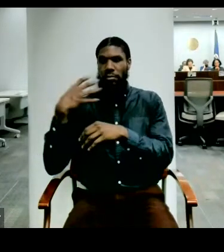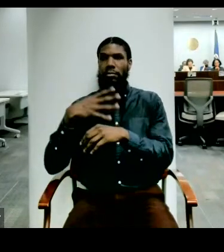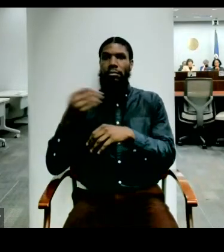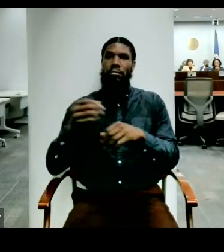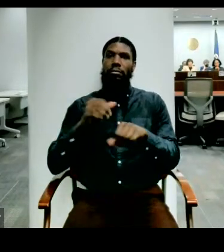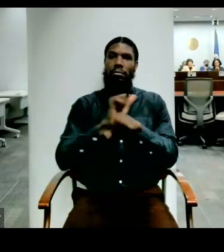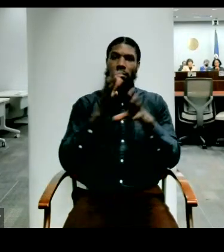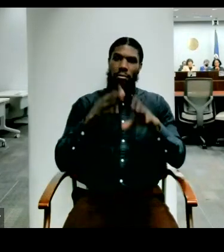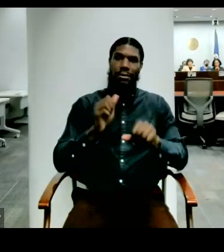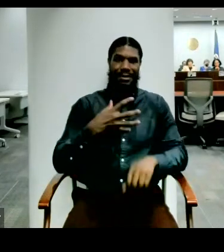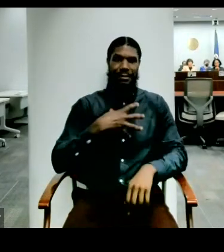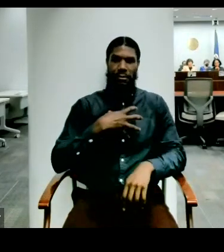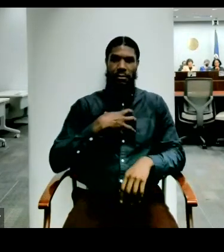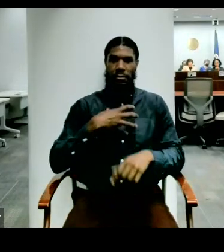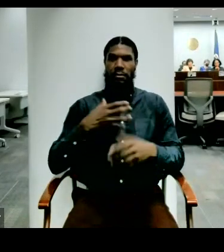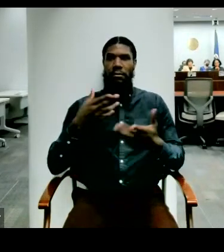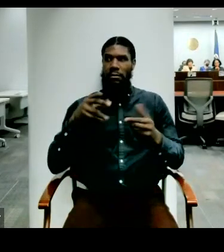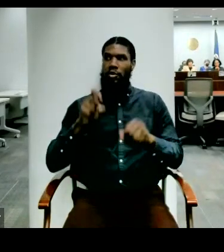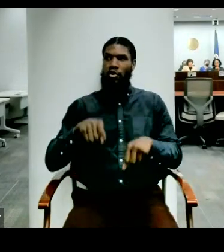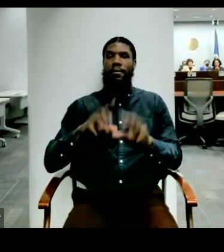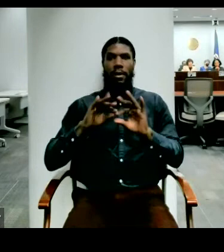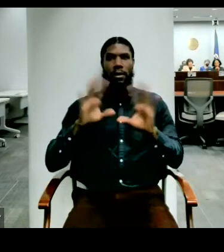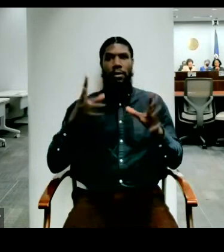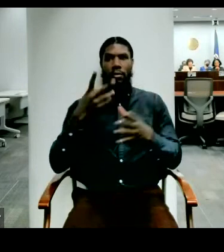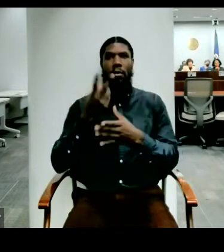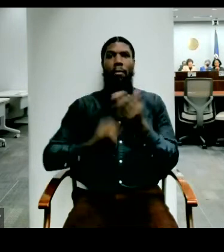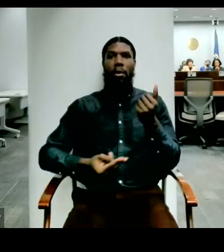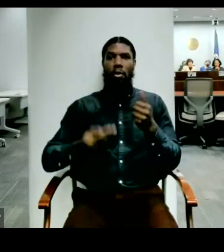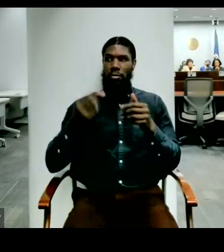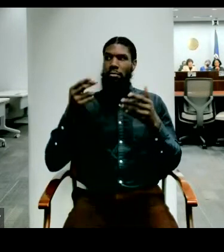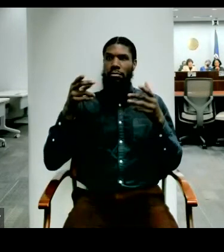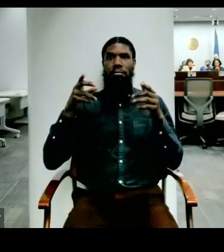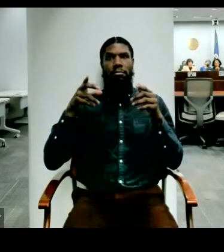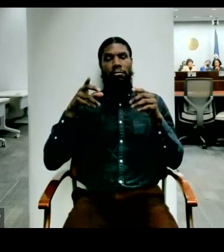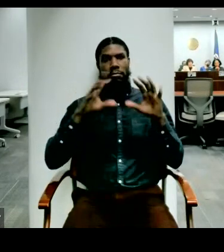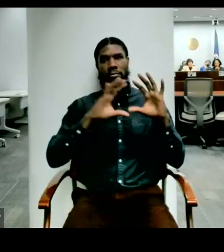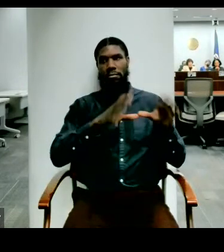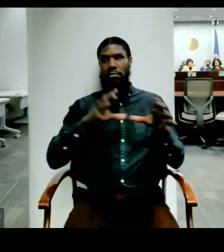must be able to complain to both. I think that's really important and just providing more education